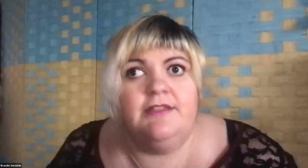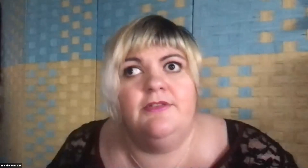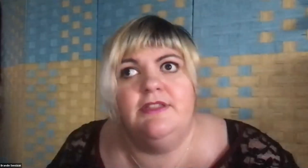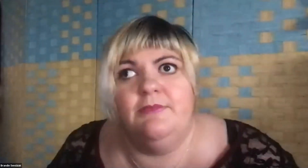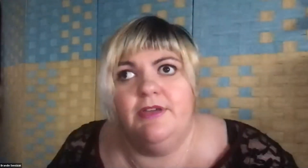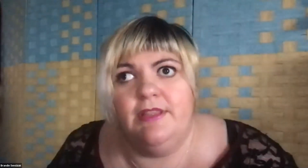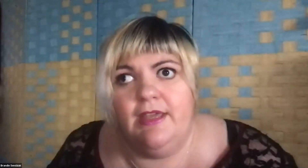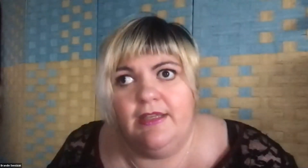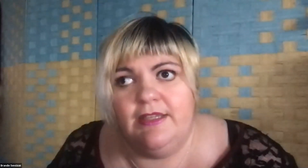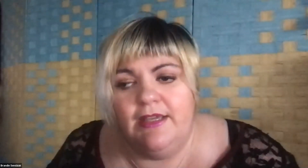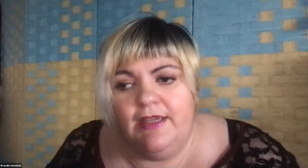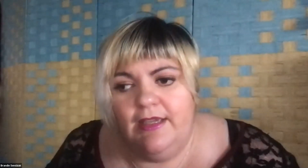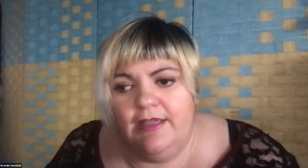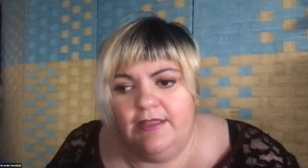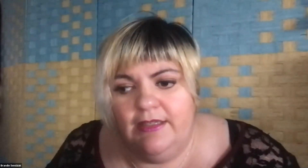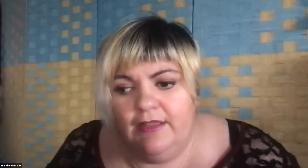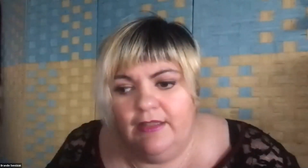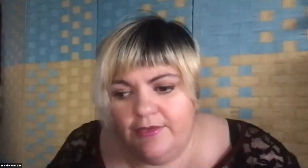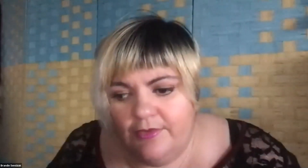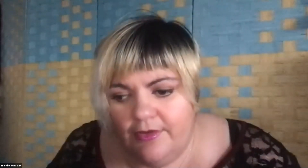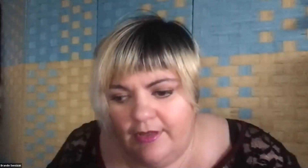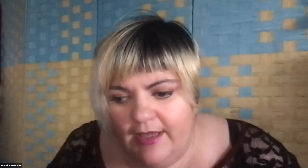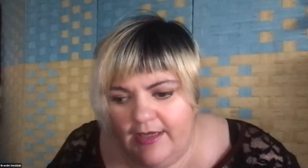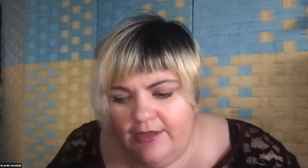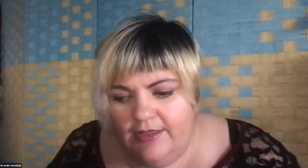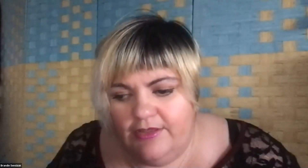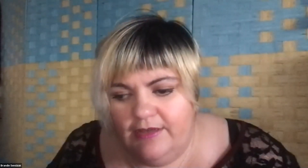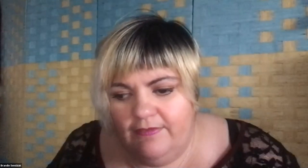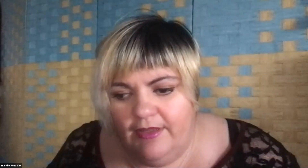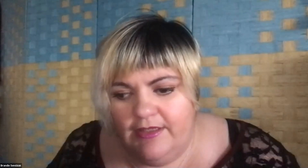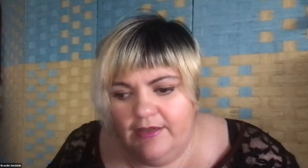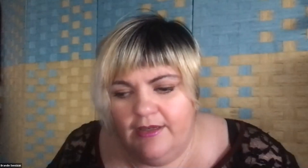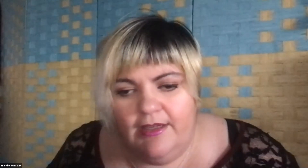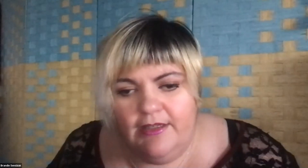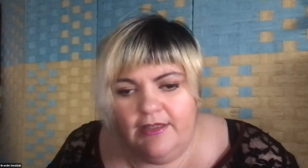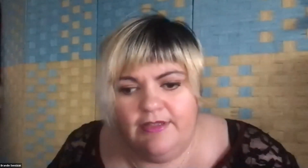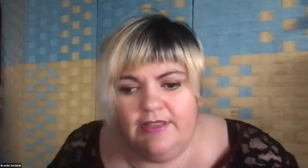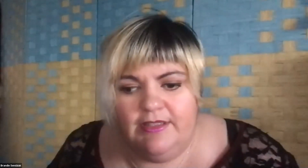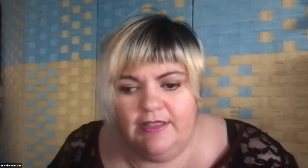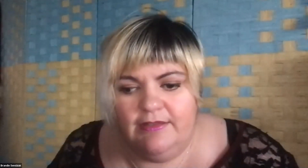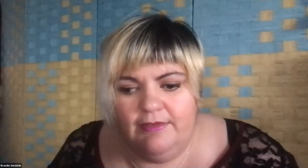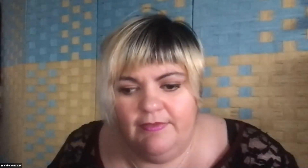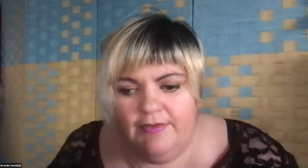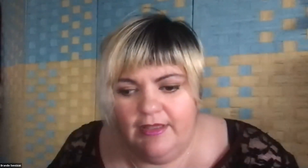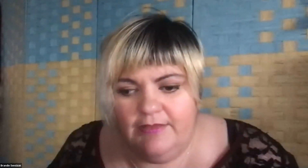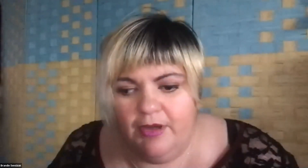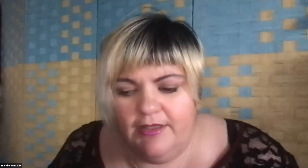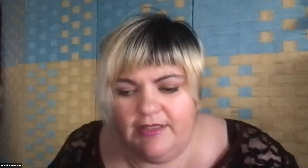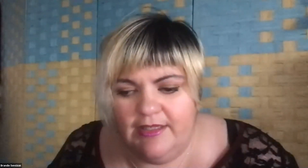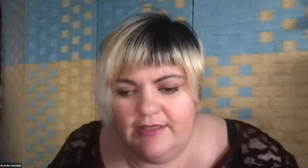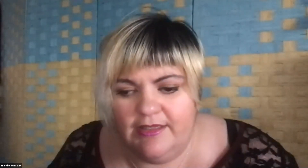crisis care guidelines. And so if you are an attorney or someone that has policy experience or someone that is